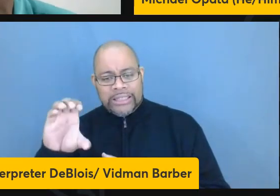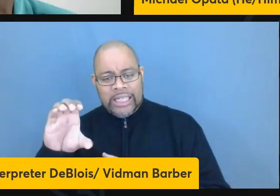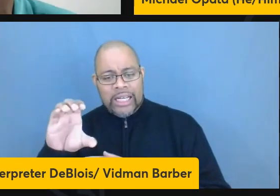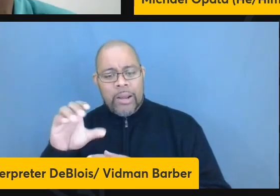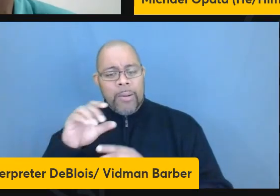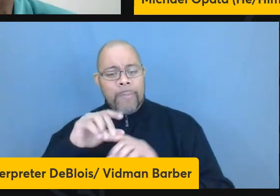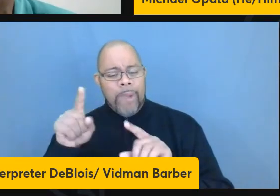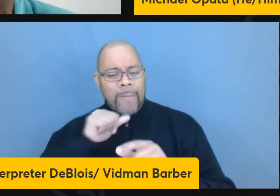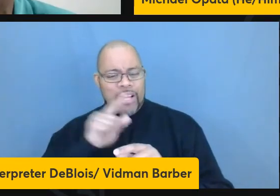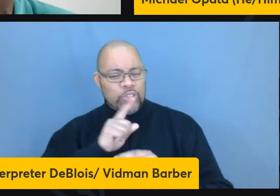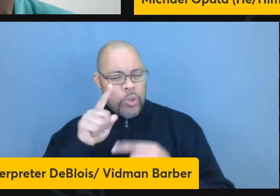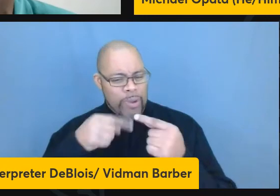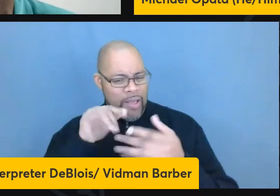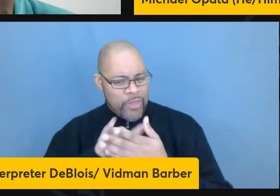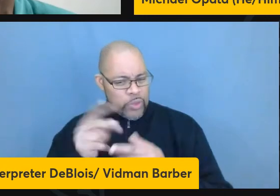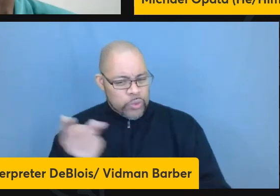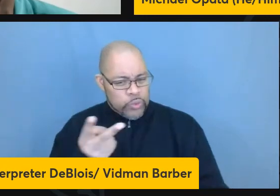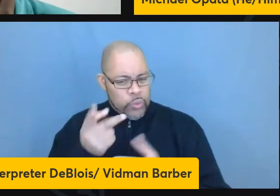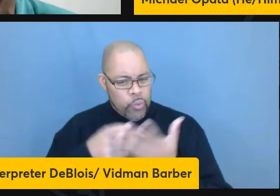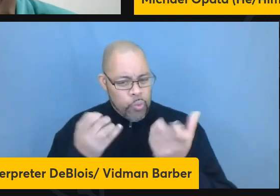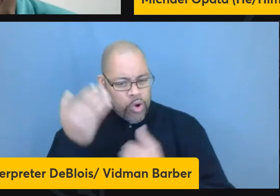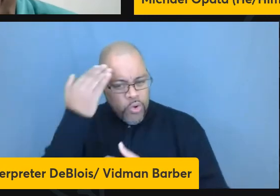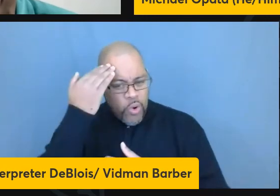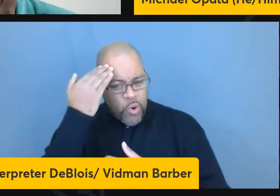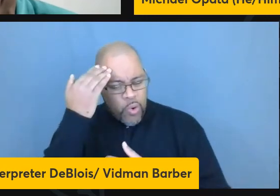What about those that you want to know if any beneden?